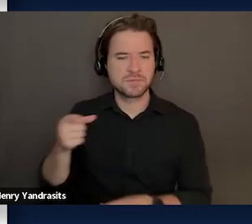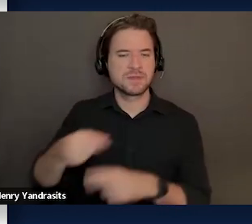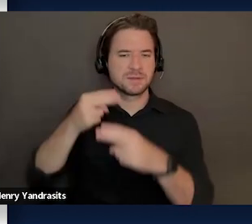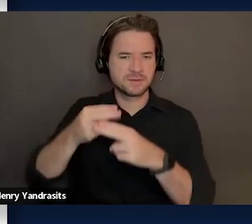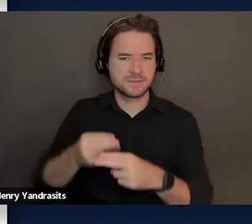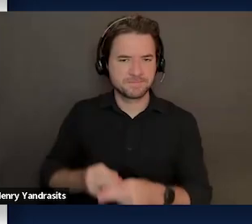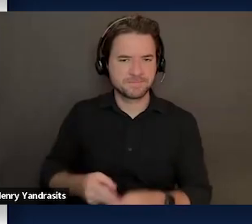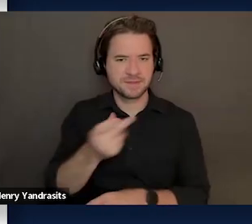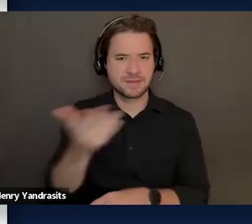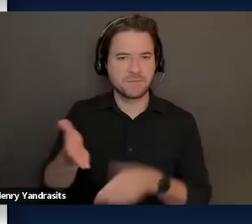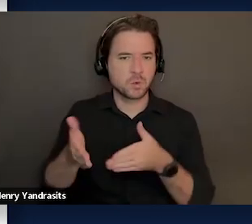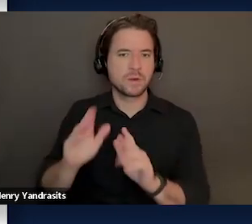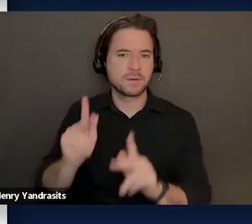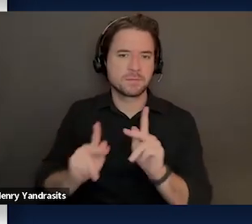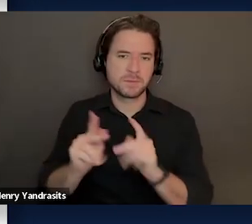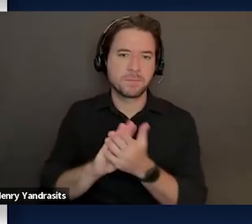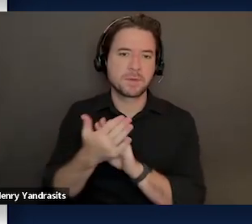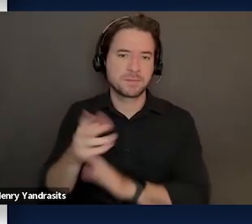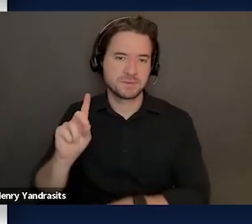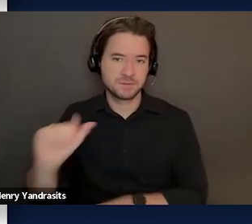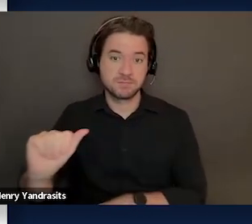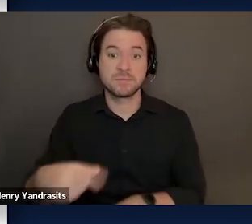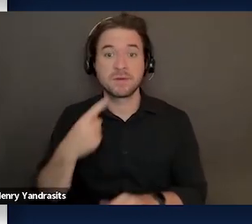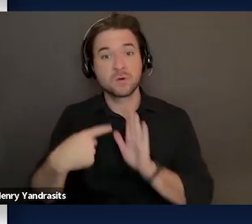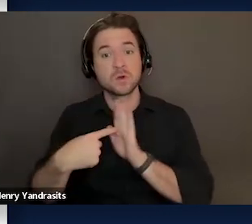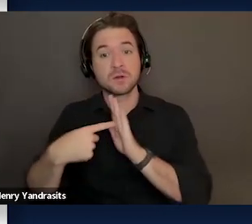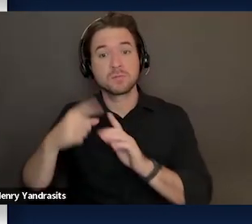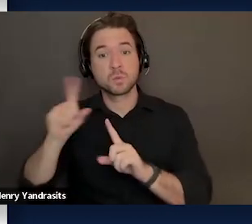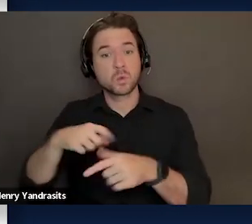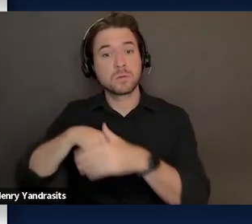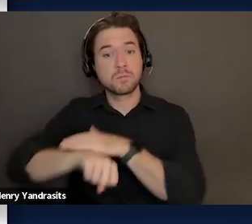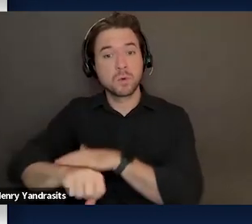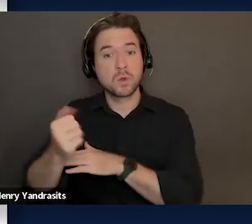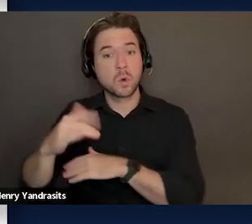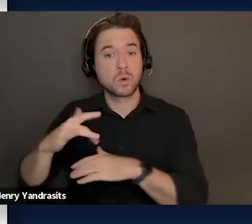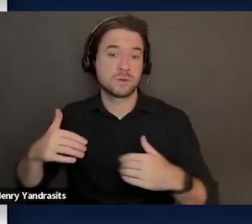That, uh, people may come to be disabled. For example, through a condition present at birth or early in life.